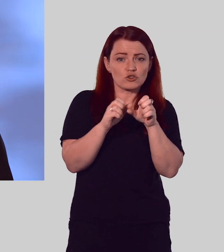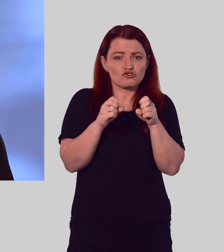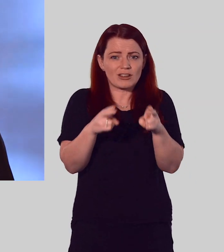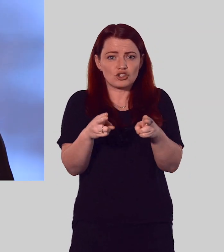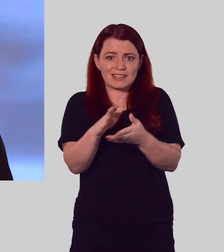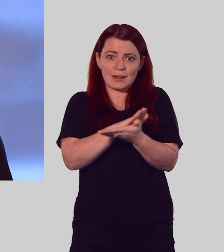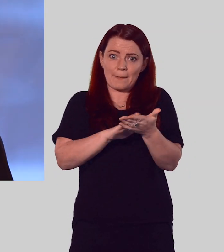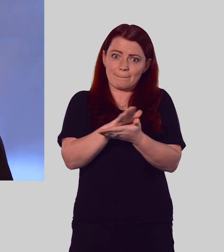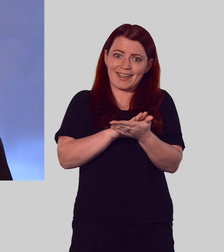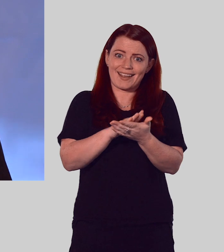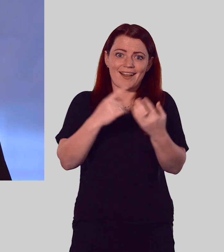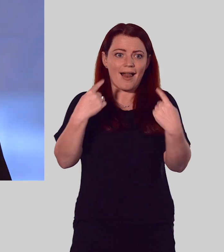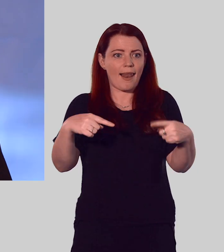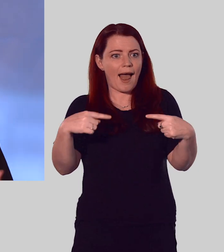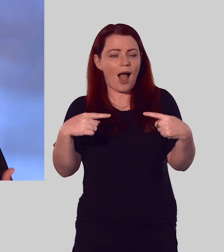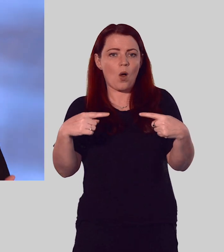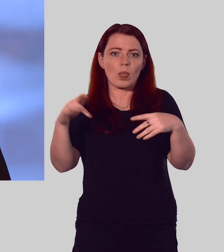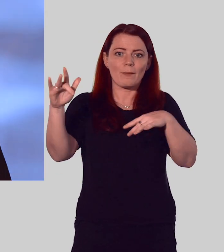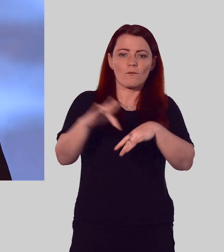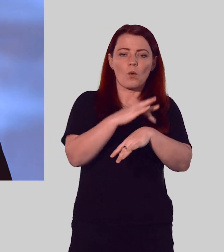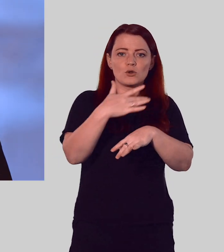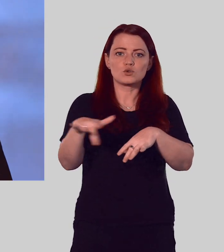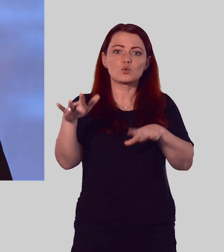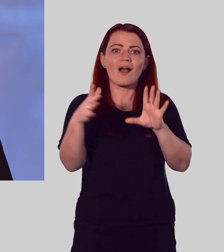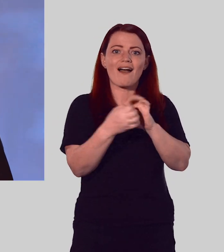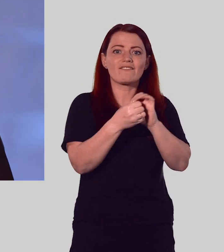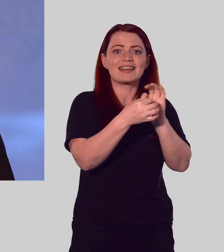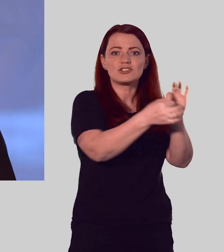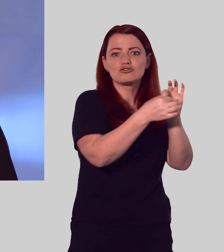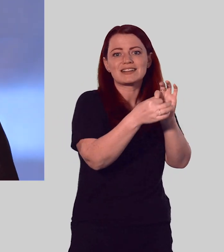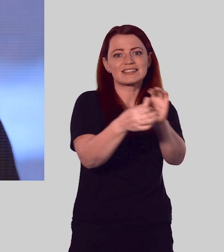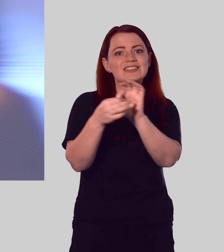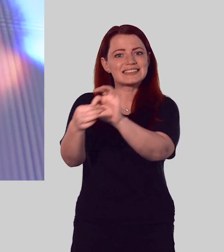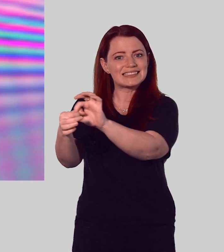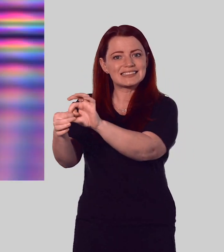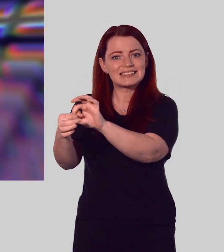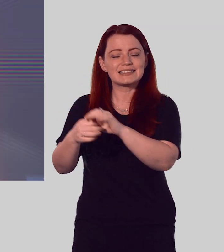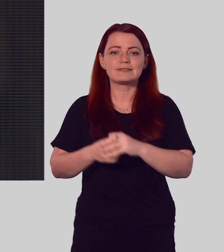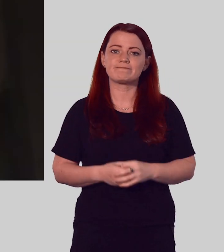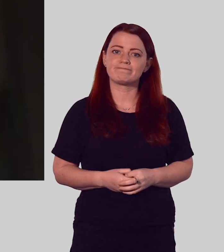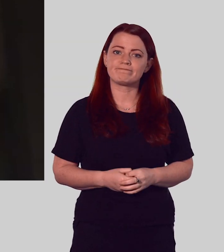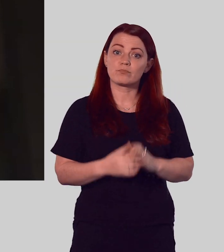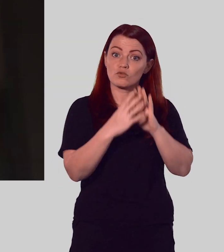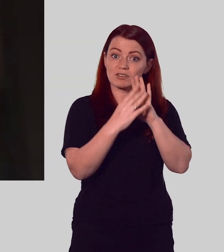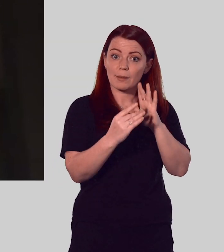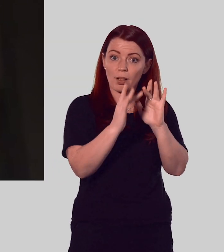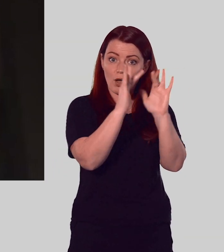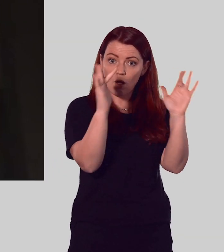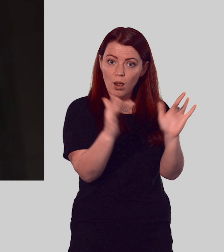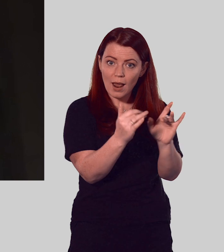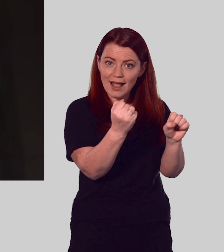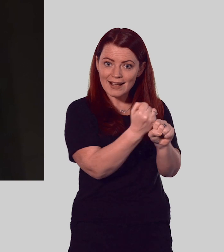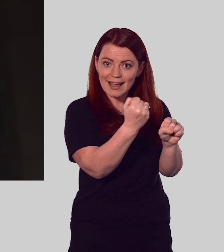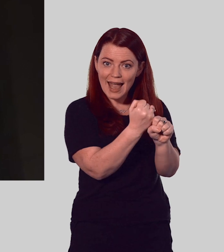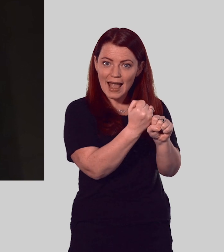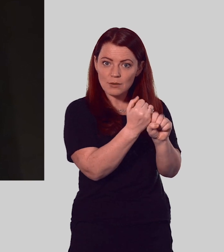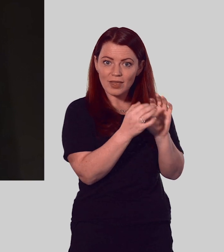a digital performance to have interactivity with an audience, for example online games with interactive video calls